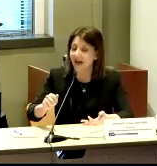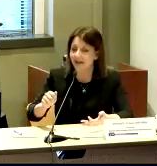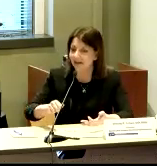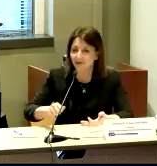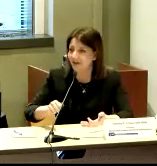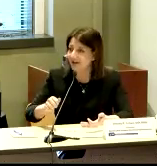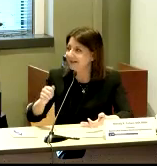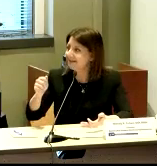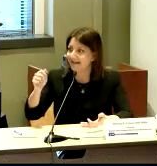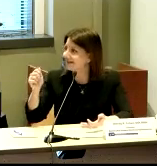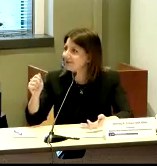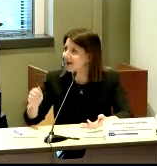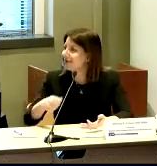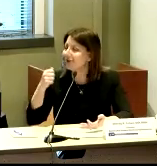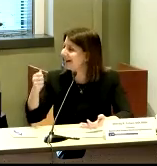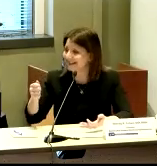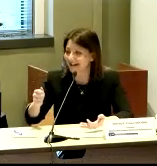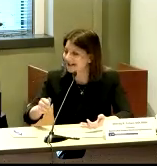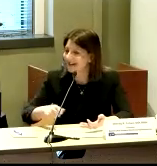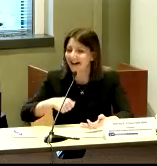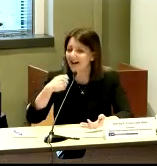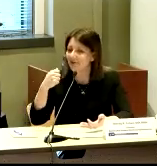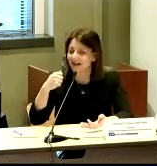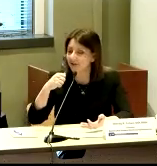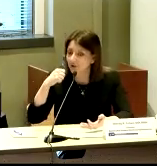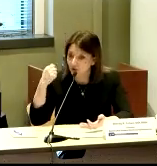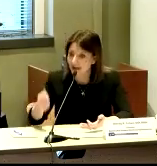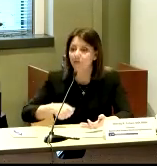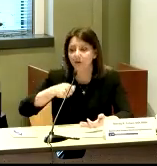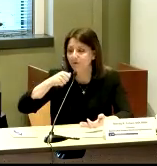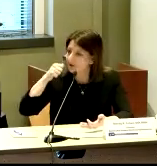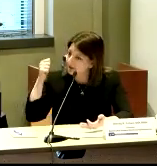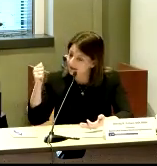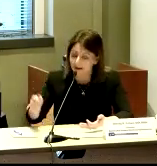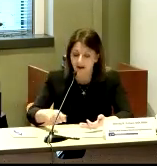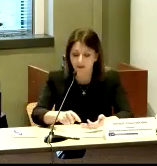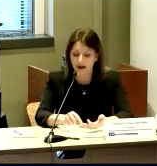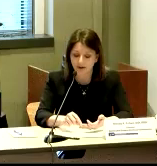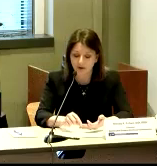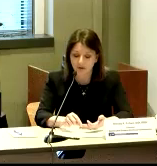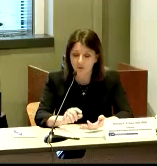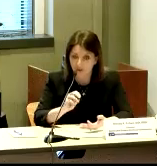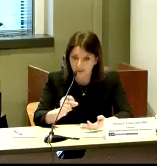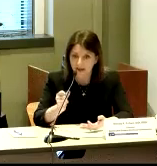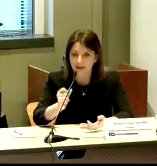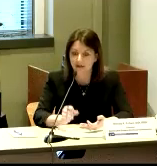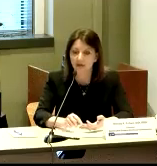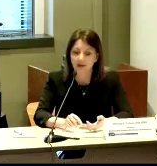And those are the unsexy things of contracts and, right, the trained workforce and the, right, ongoing ready to deploy.